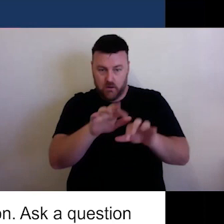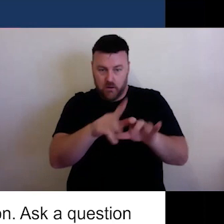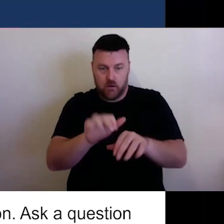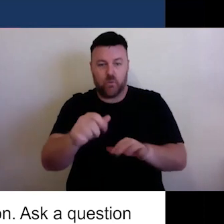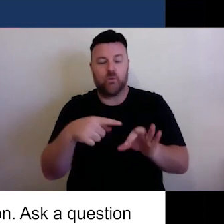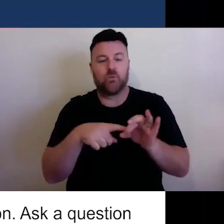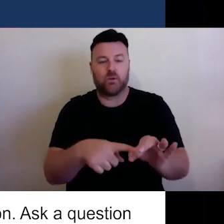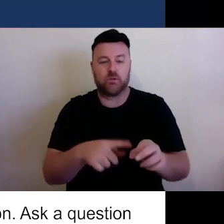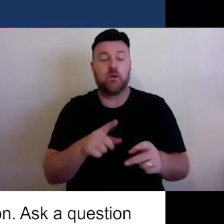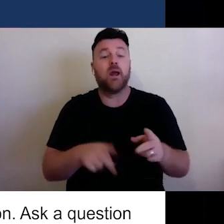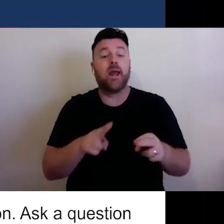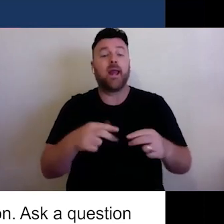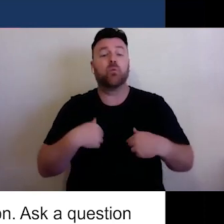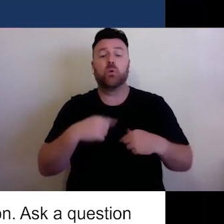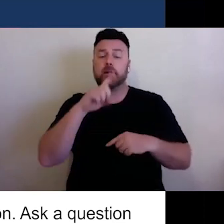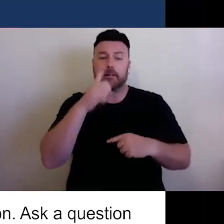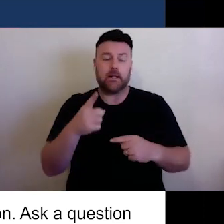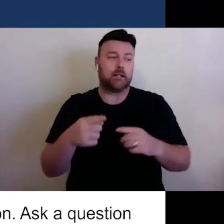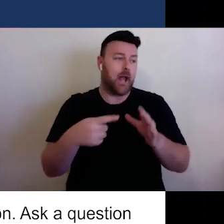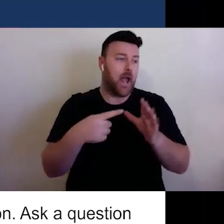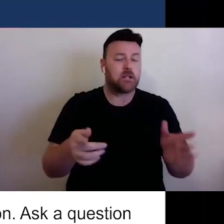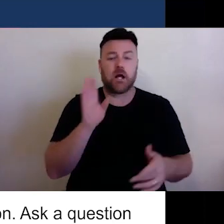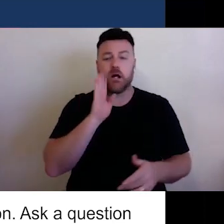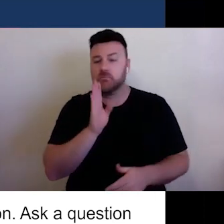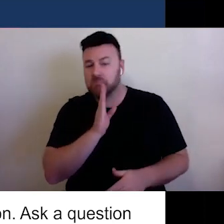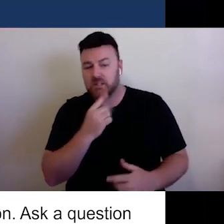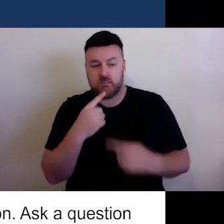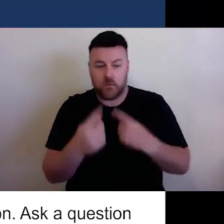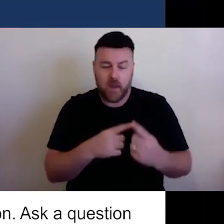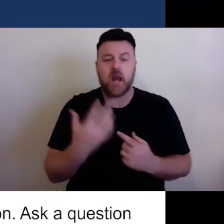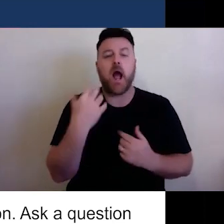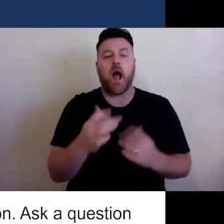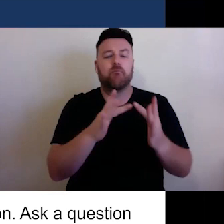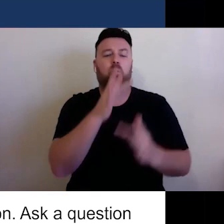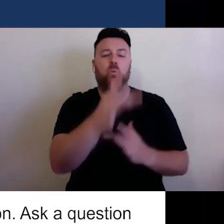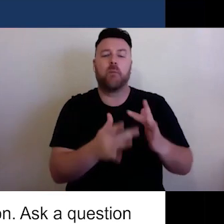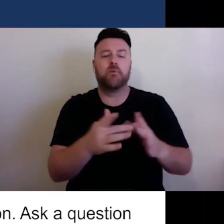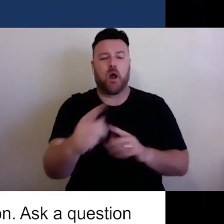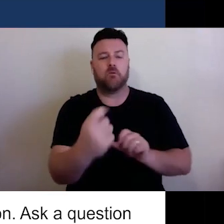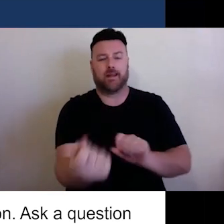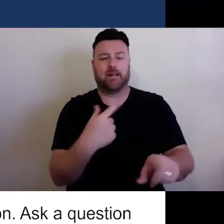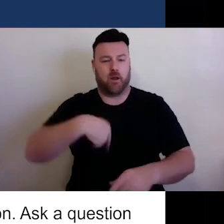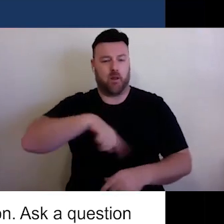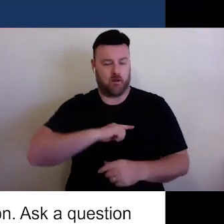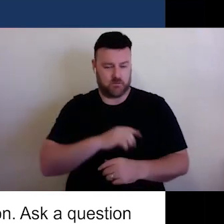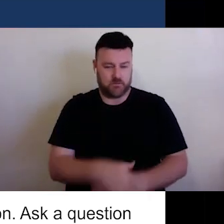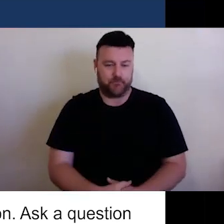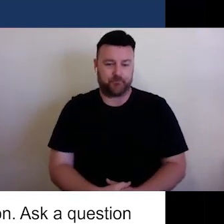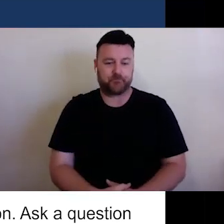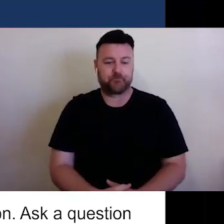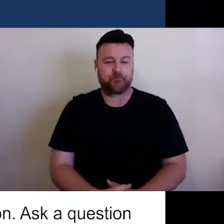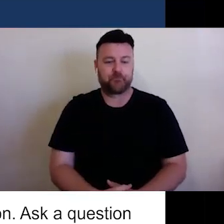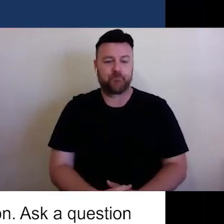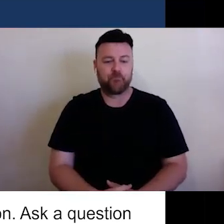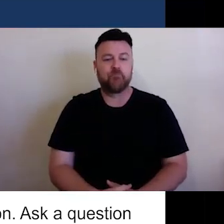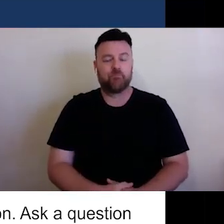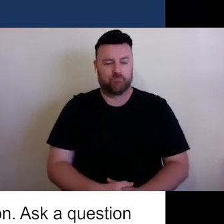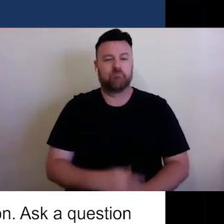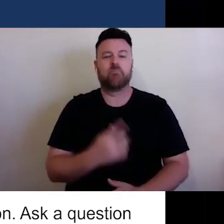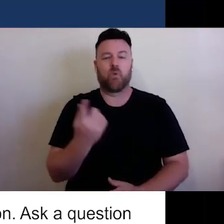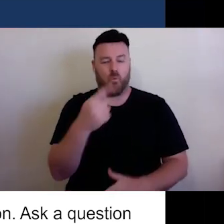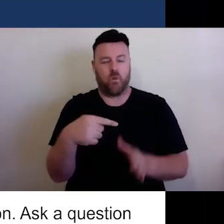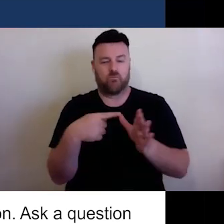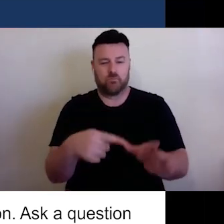can email us at leadershipprogram@australiacouncil.gov.au and someone will get back at you If you